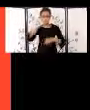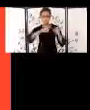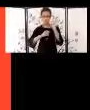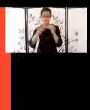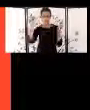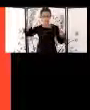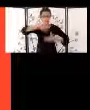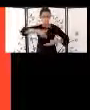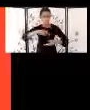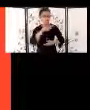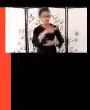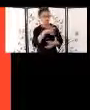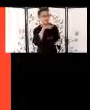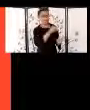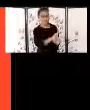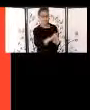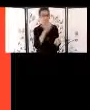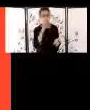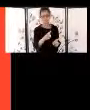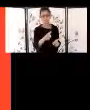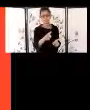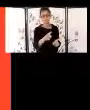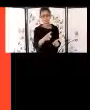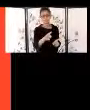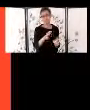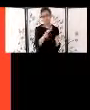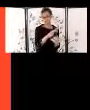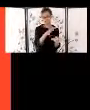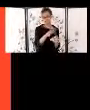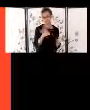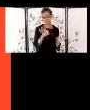We talk a lot at CADA about how grant writing is an act of storytelling. This again does